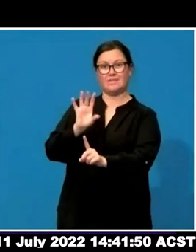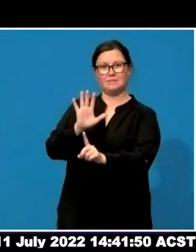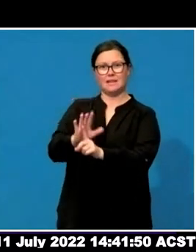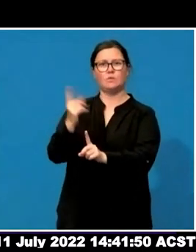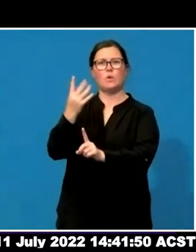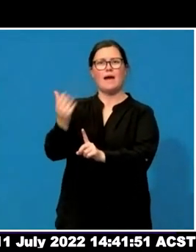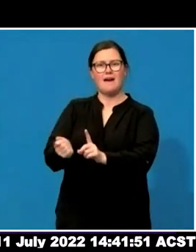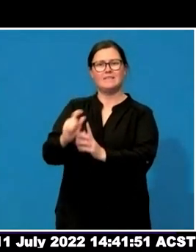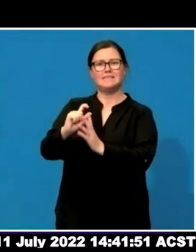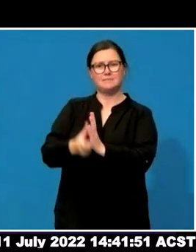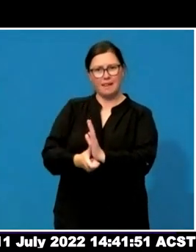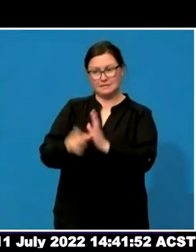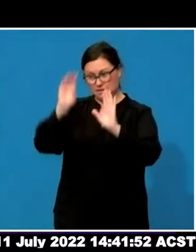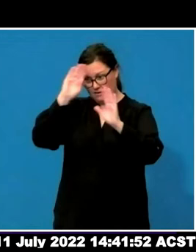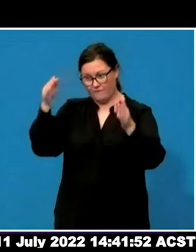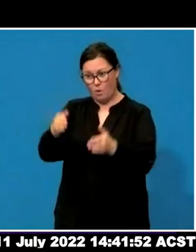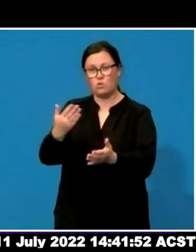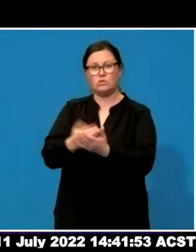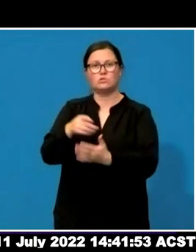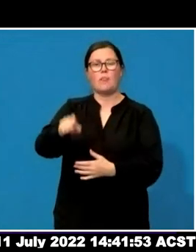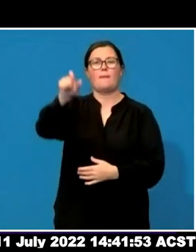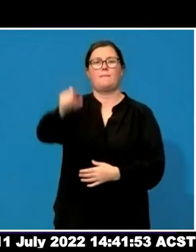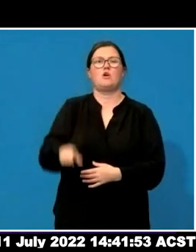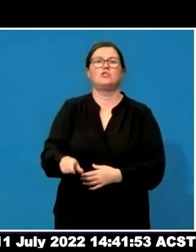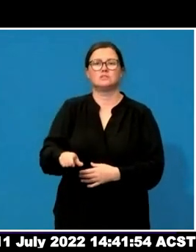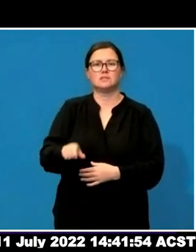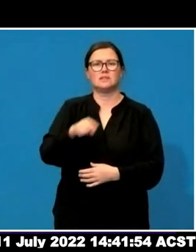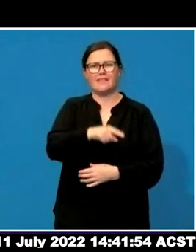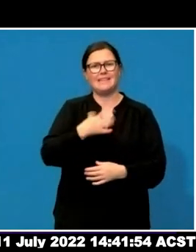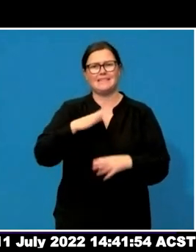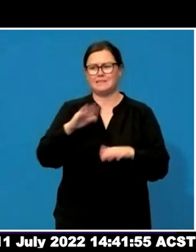And they need to come back to providing safety and security for that person.